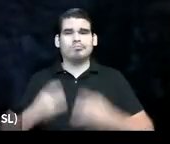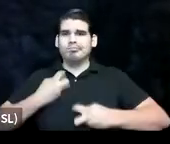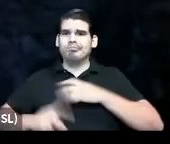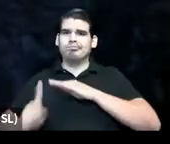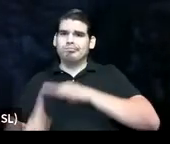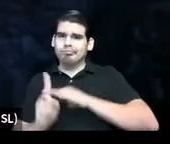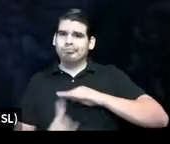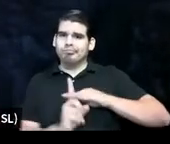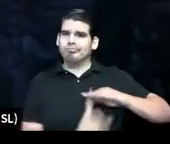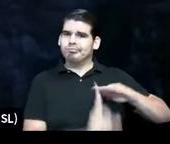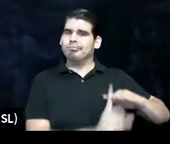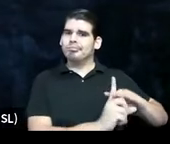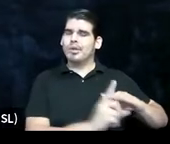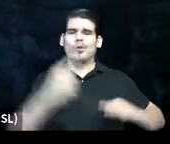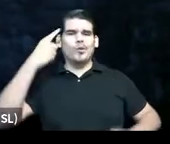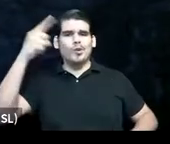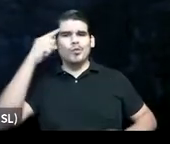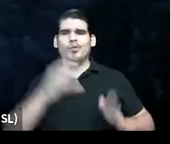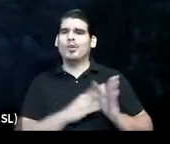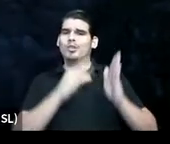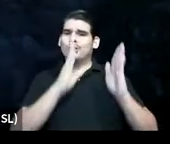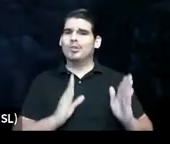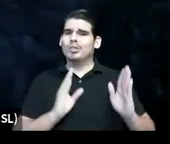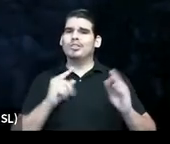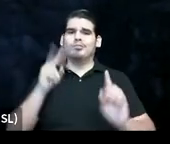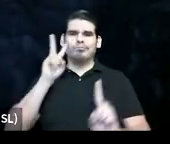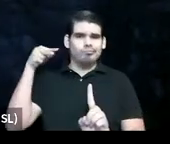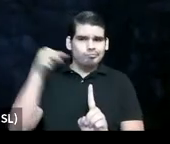So do note that in the wording that you're going through and in the actual argumentation, you're doing here.